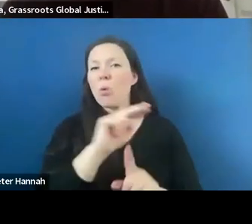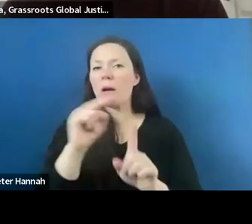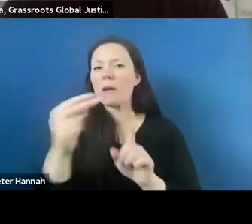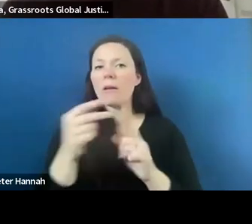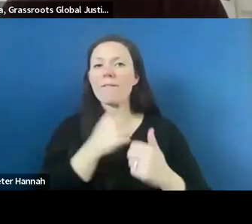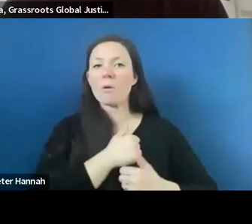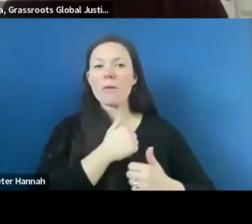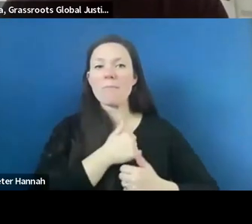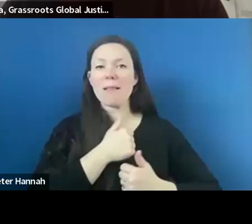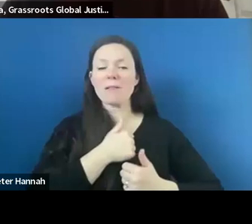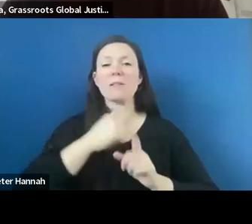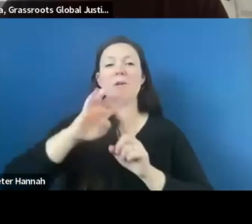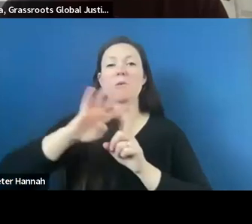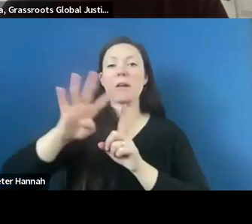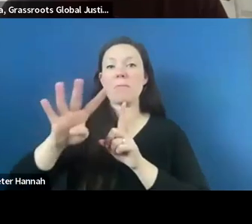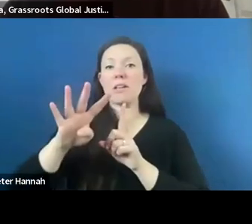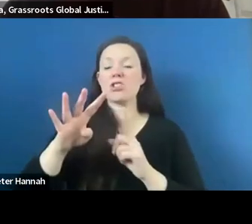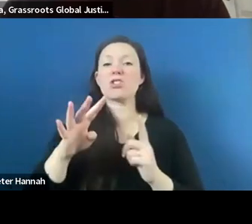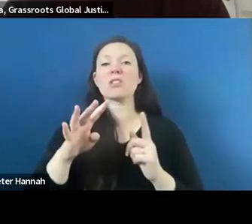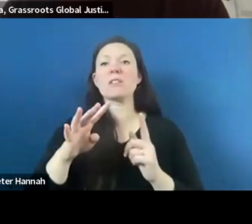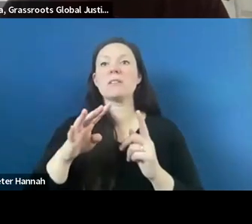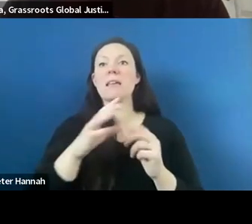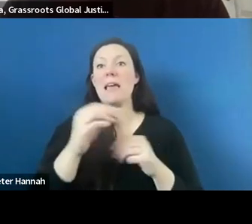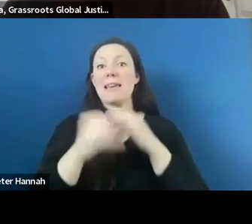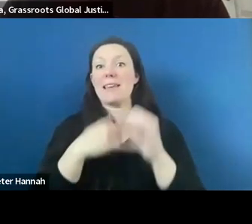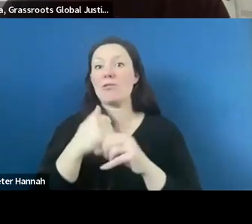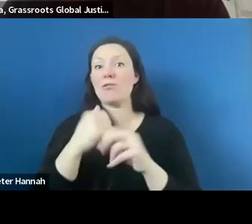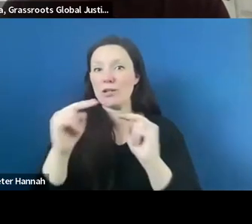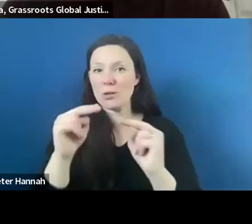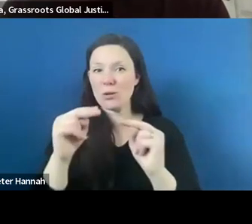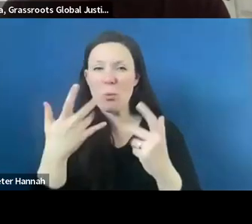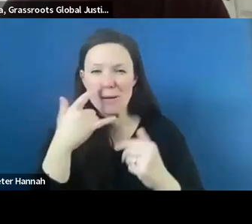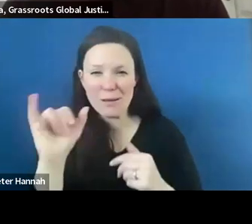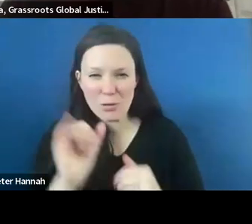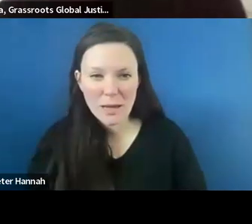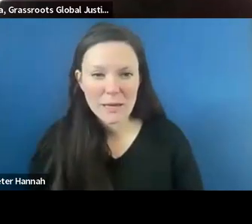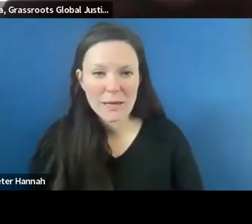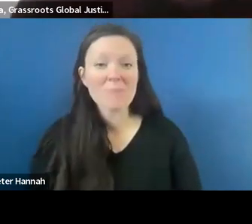emissions play in those international negotiations, because, you know, the military, the U.S.